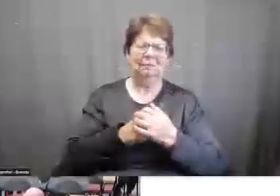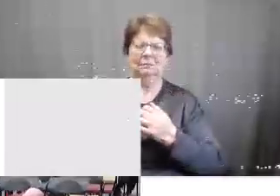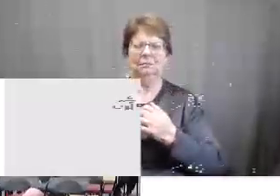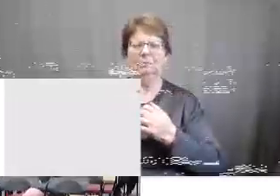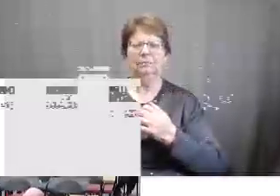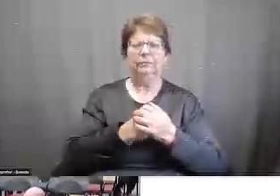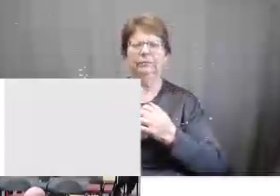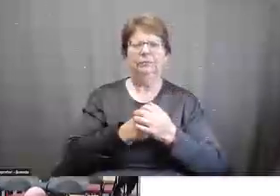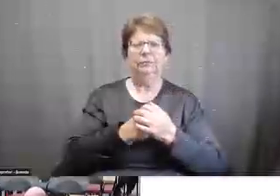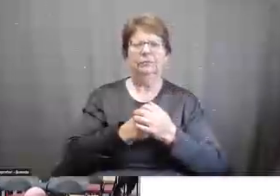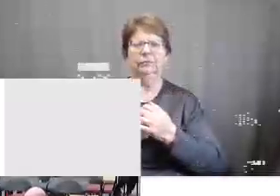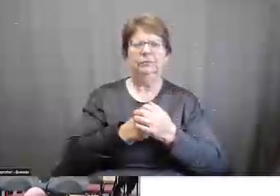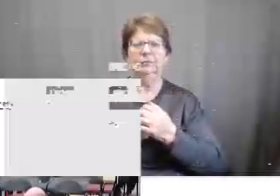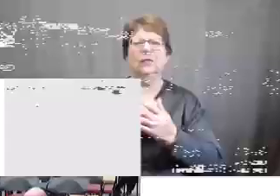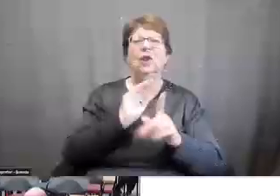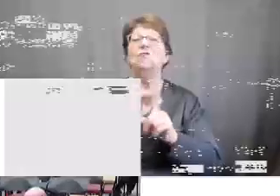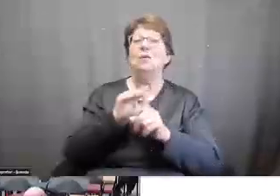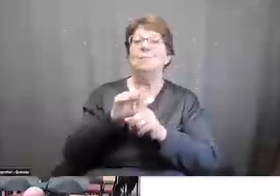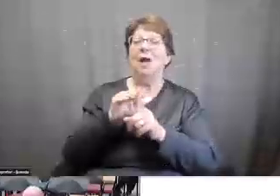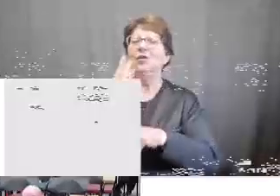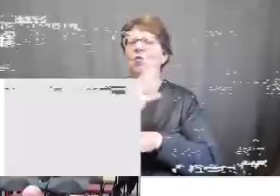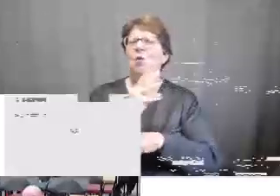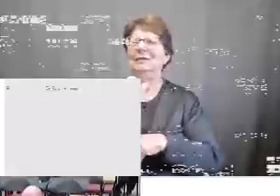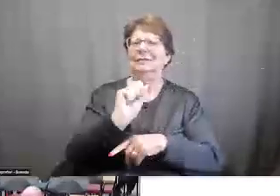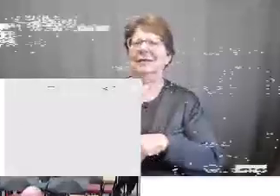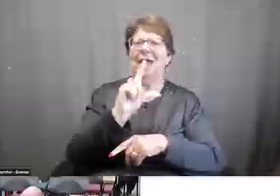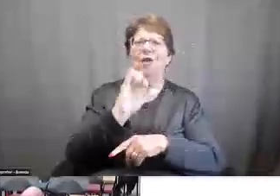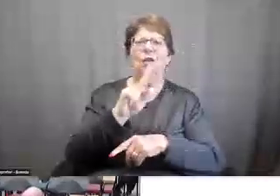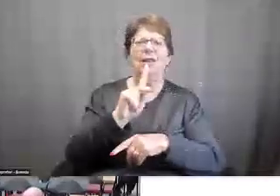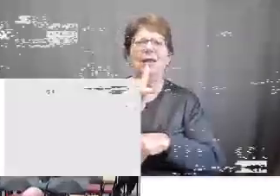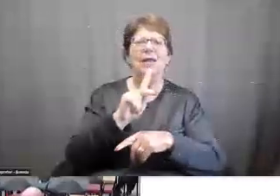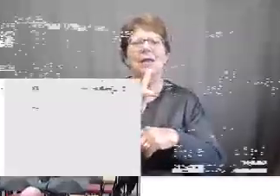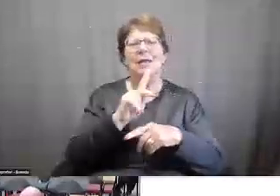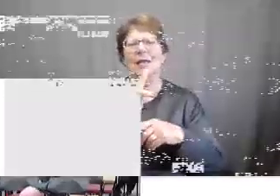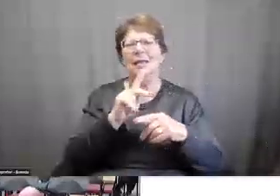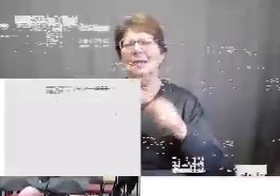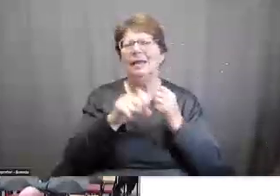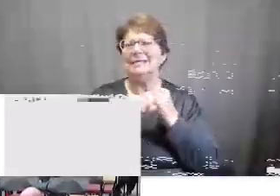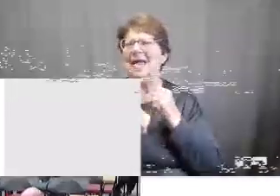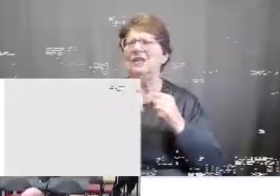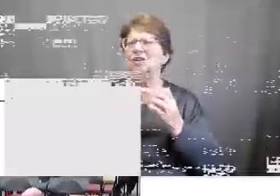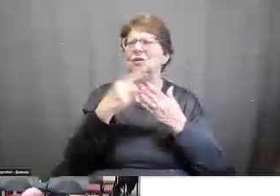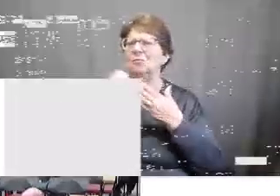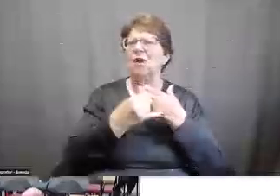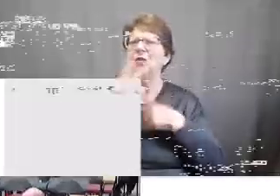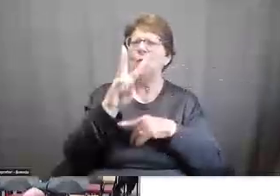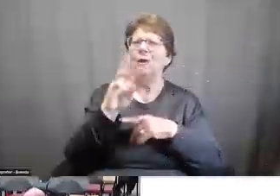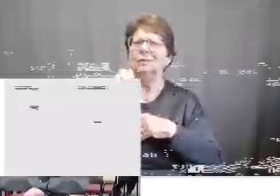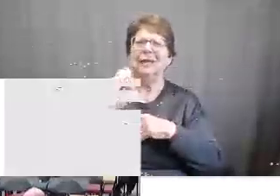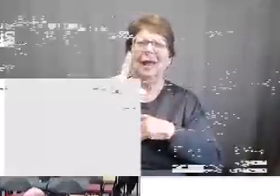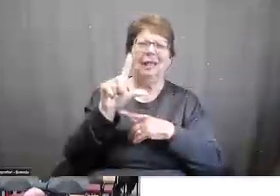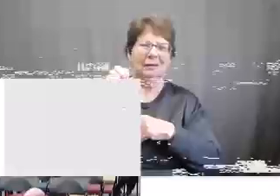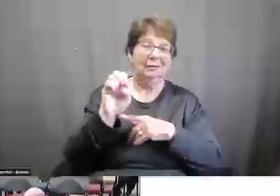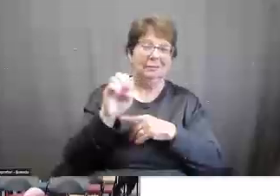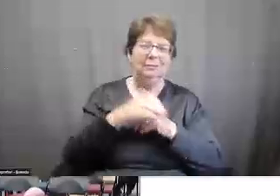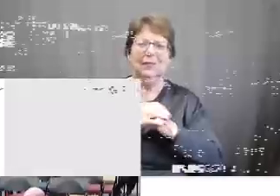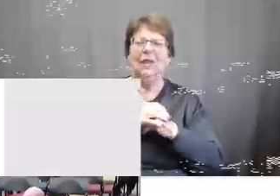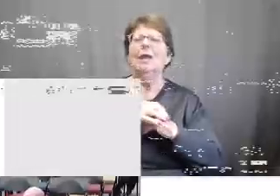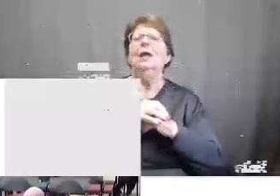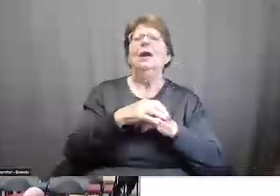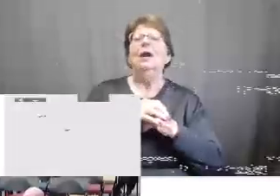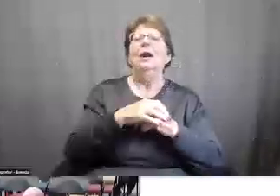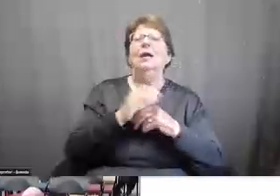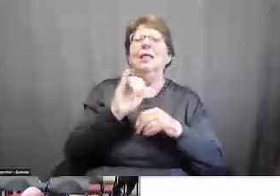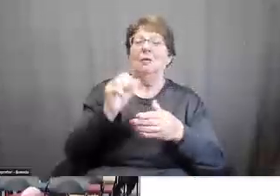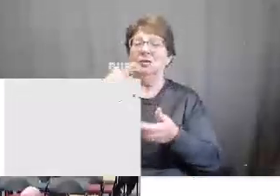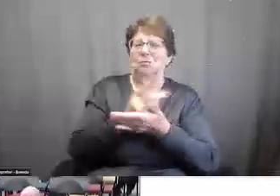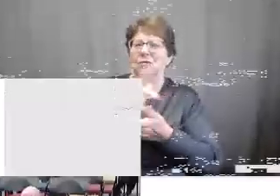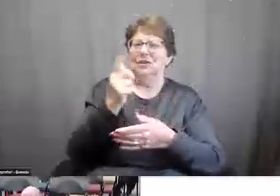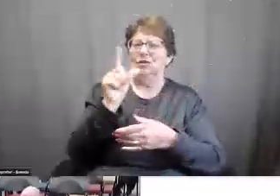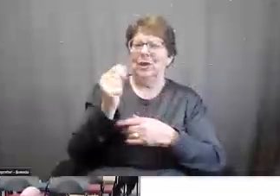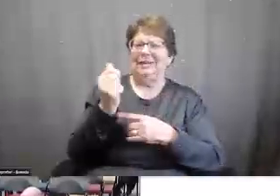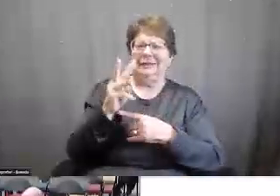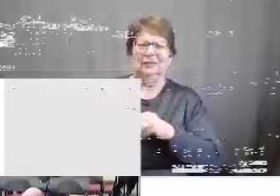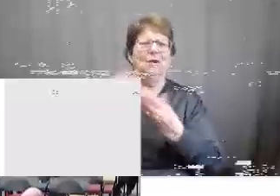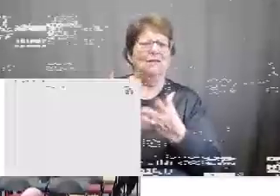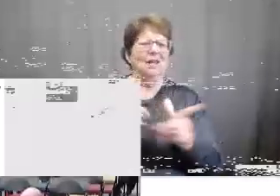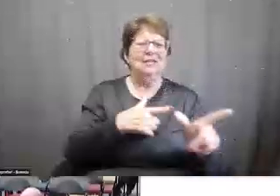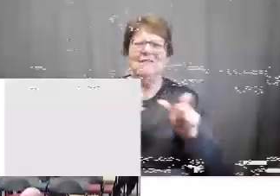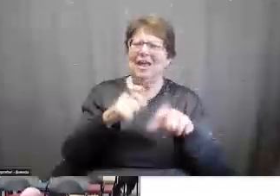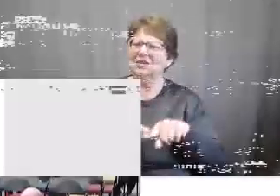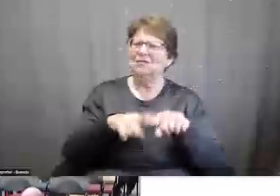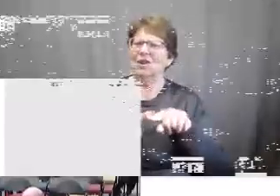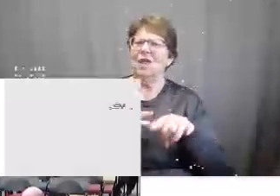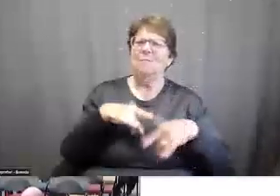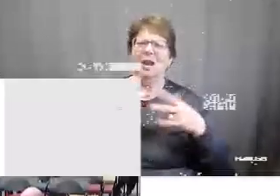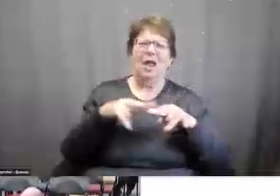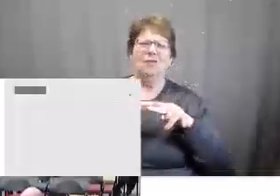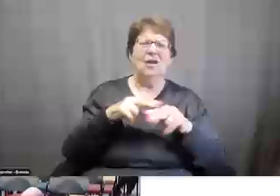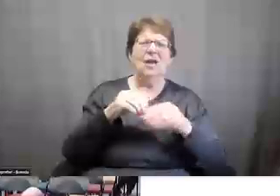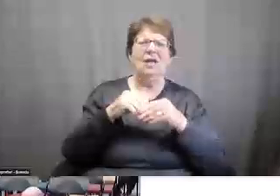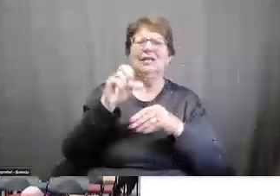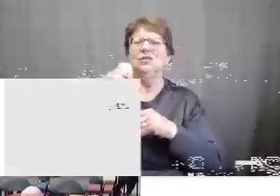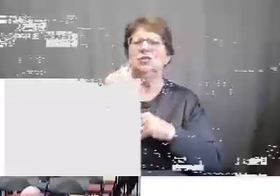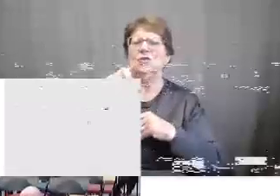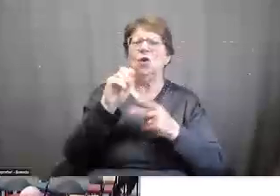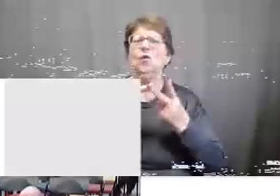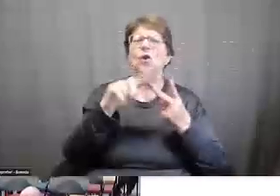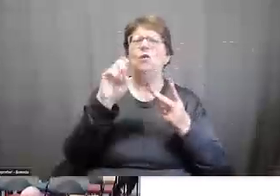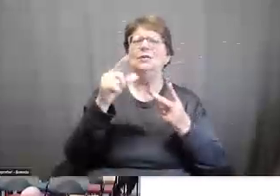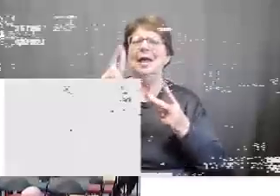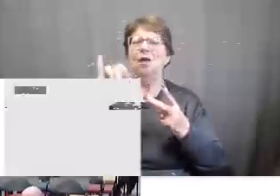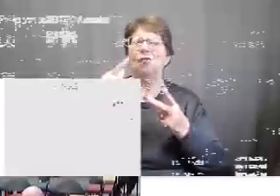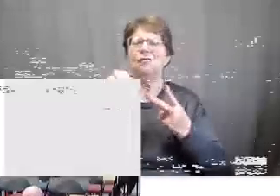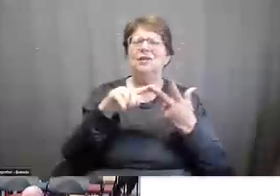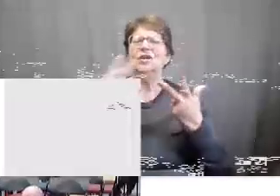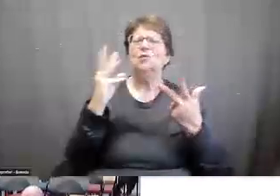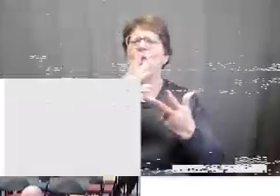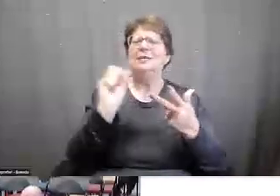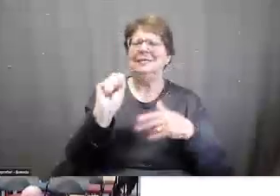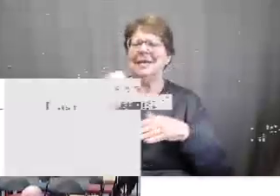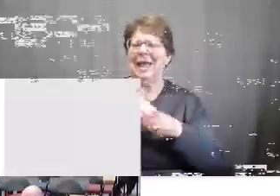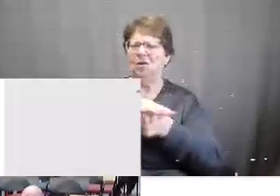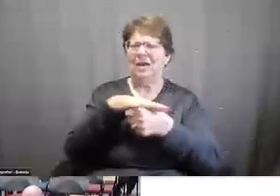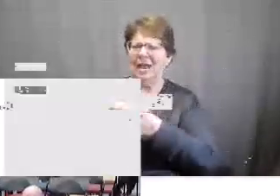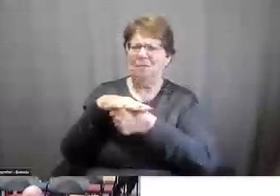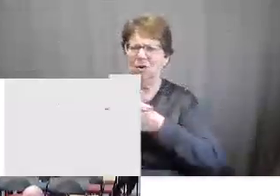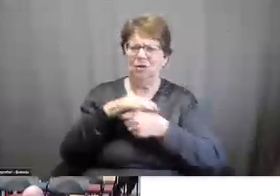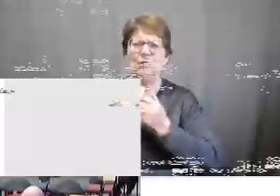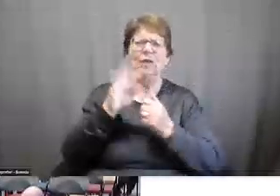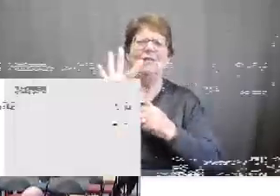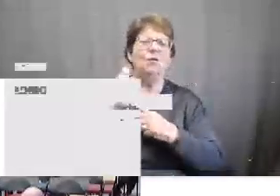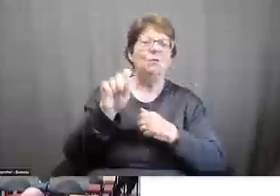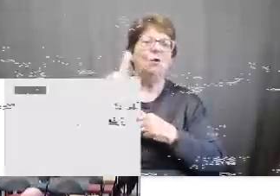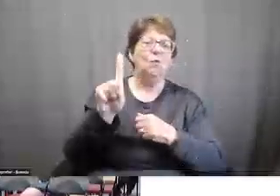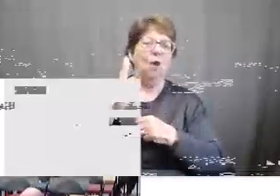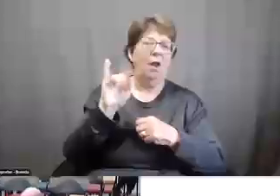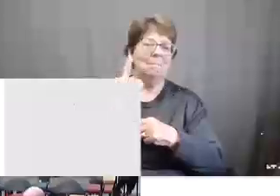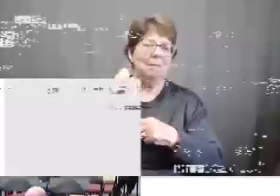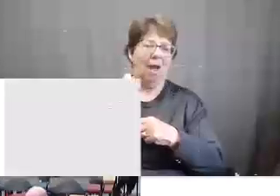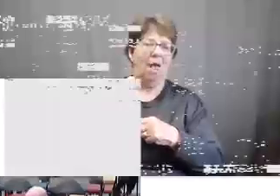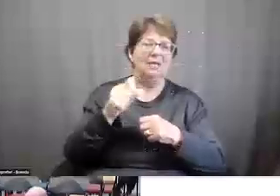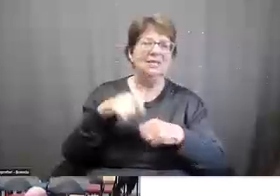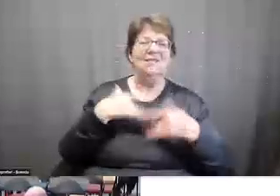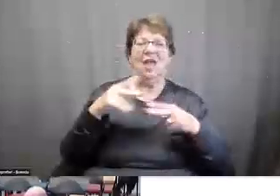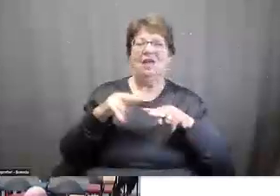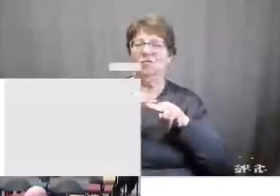Boardroom: As a reminder, the West Seattle Link Extension Project was included in the ST3 plan, approved by voters in 2016, and it provides fast and reliable light rail connections in the Soto, Delridge, and West Seattle neighborhoods, with 4.1 miles of light rail service and up to 4 new stations. Next slide.